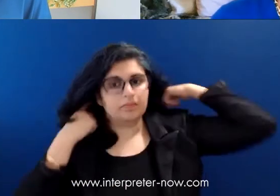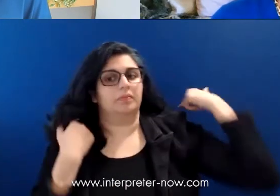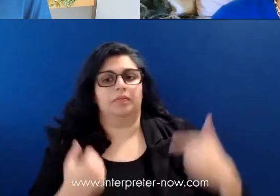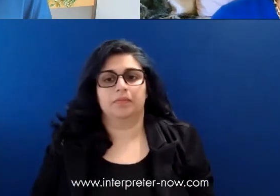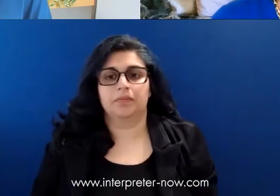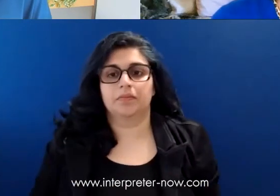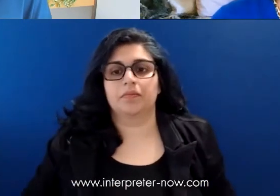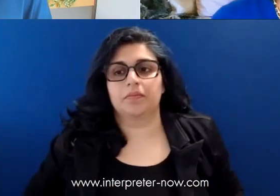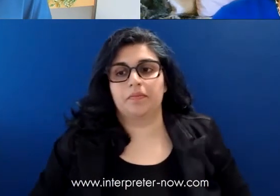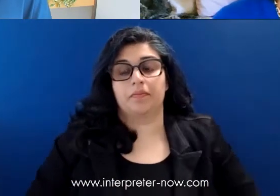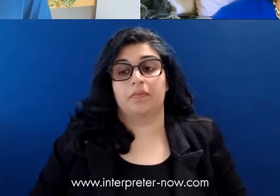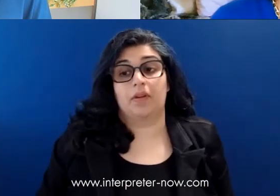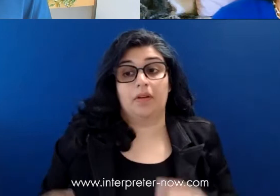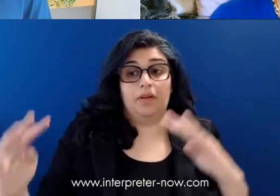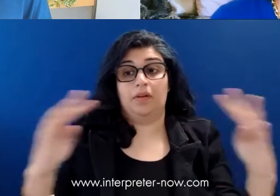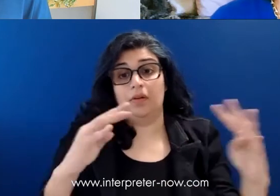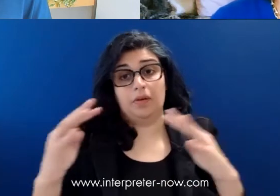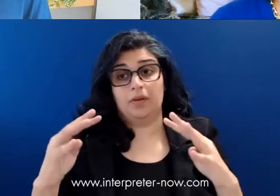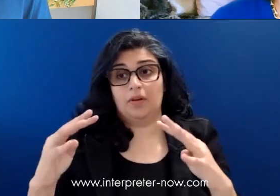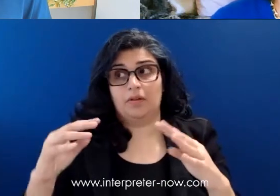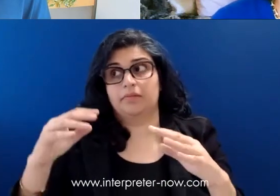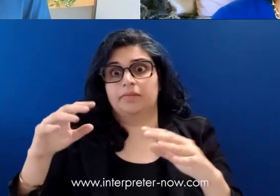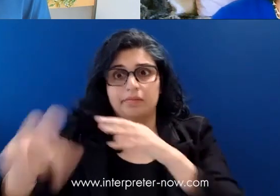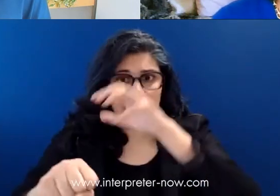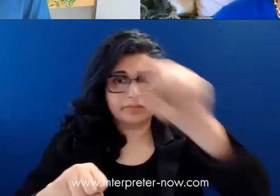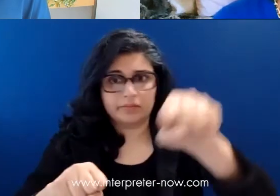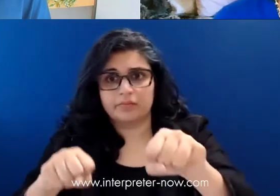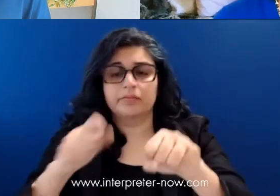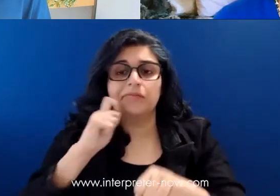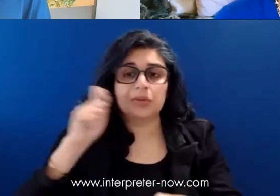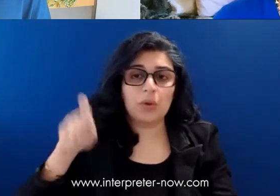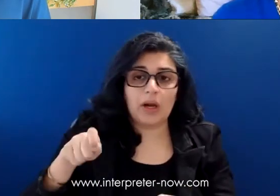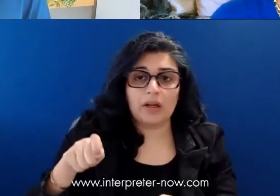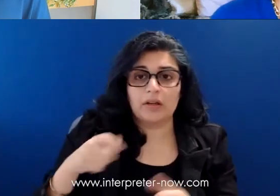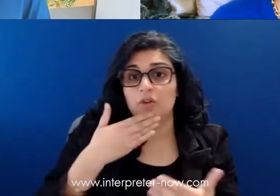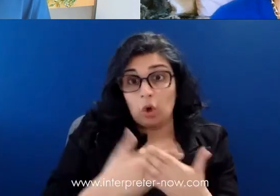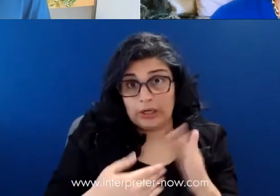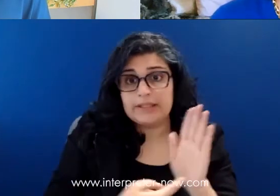The invasion of Ukraine is a really good example of this.